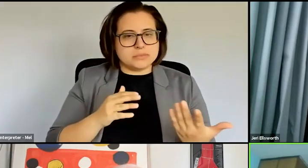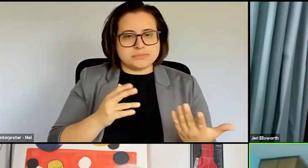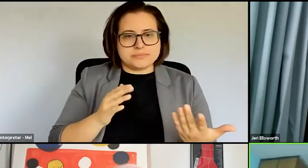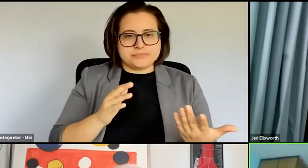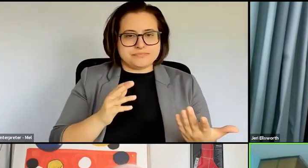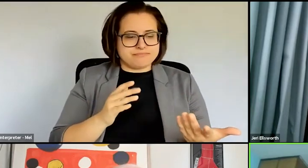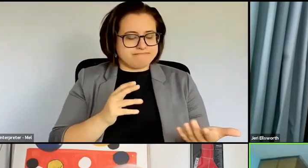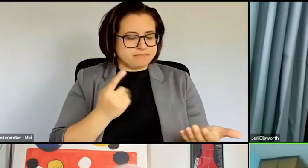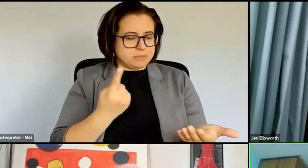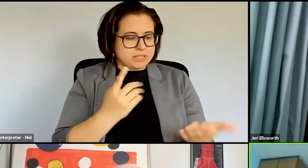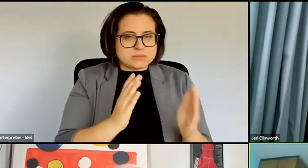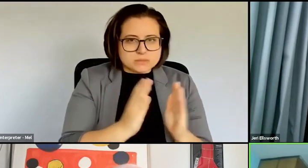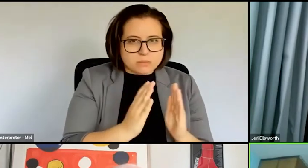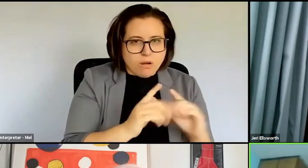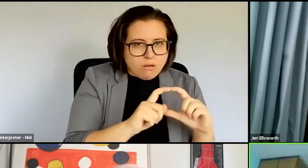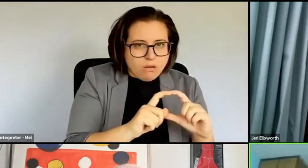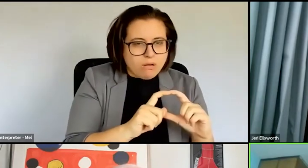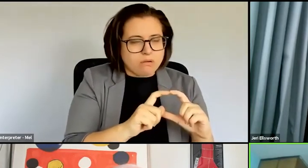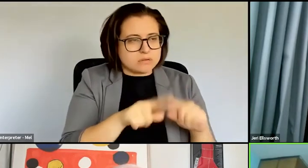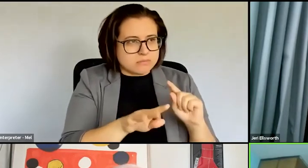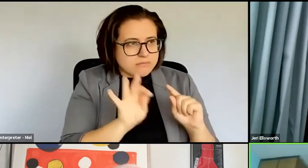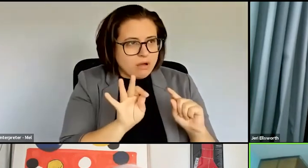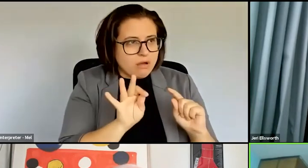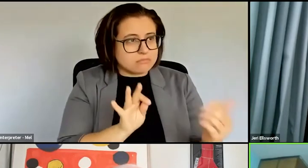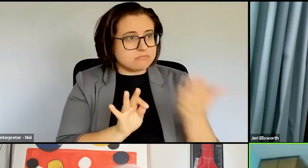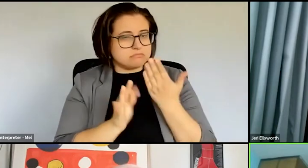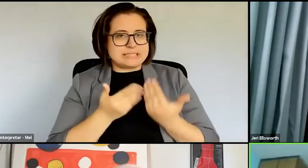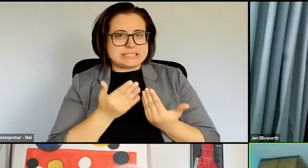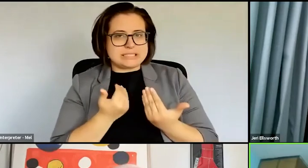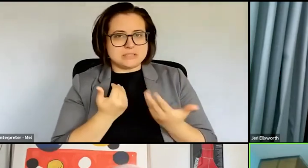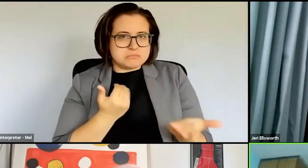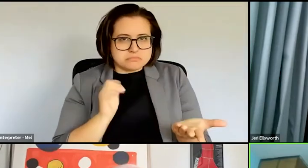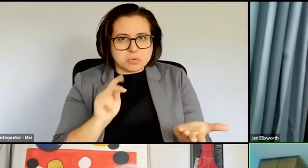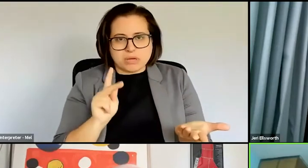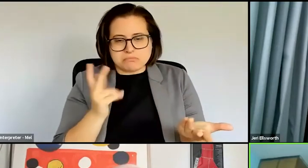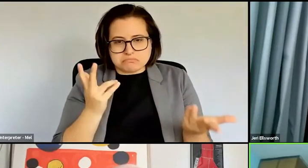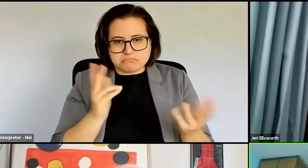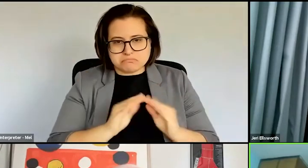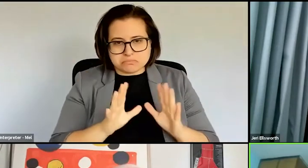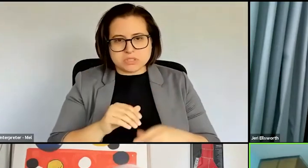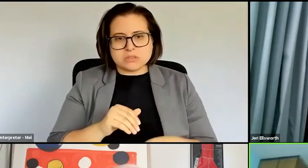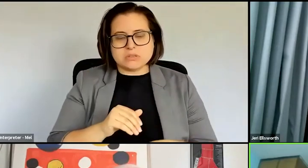something's close it's easier to get to, okay. And now then we move to move to even better you know,